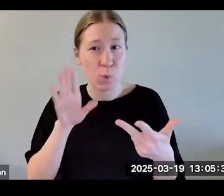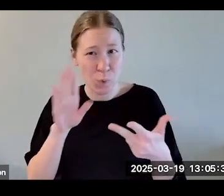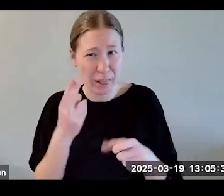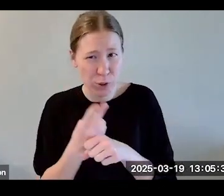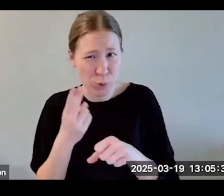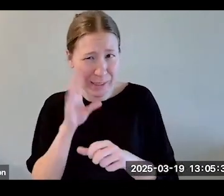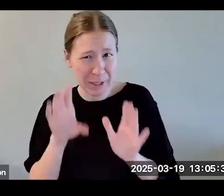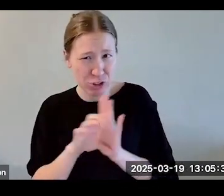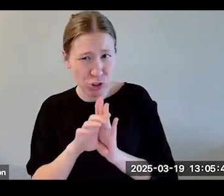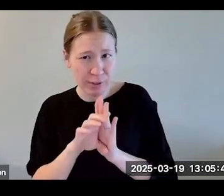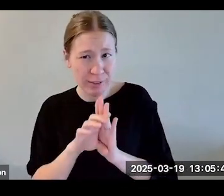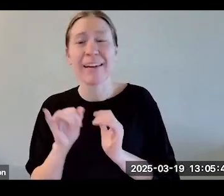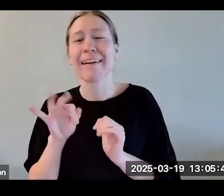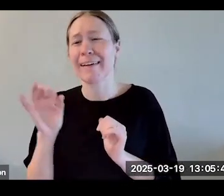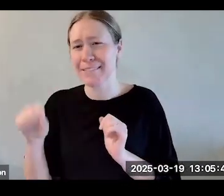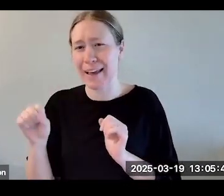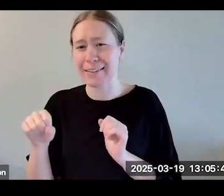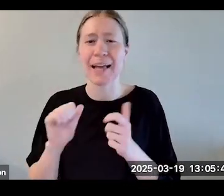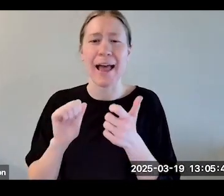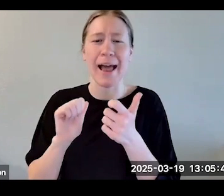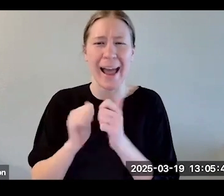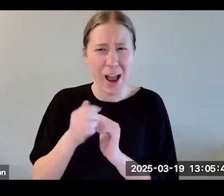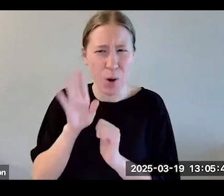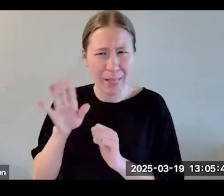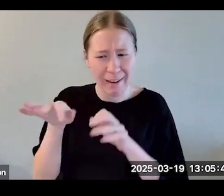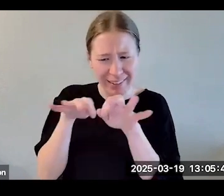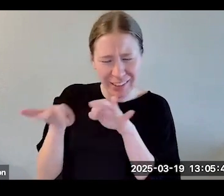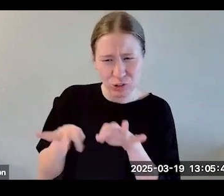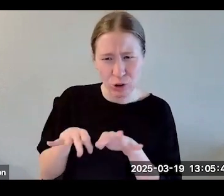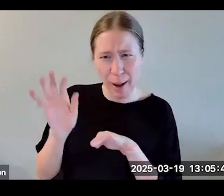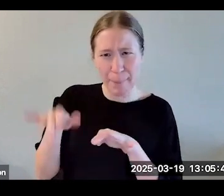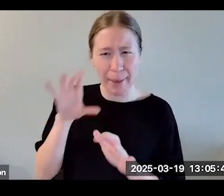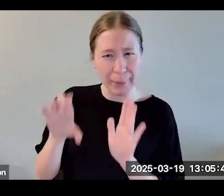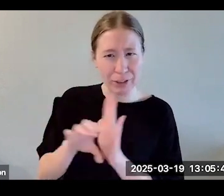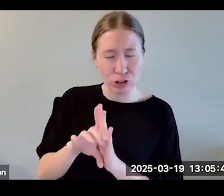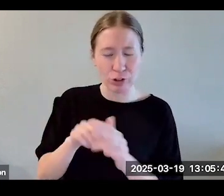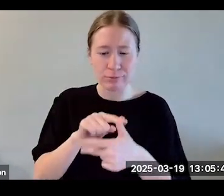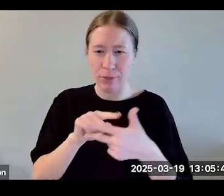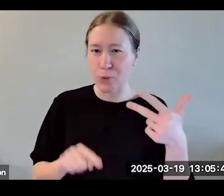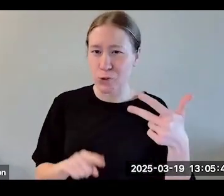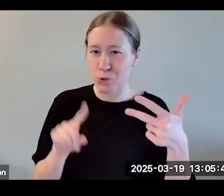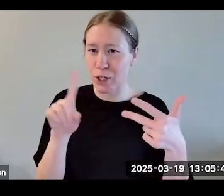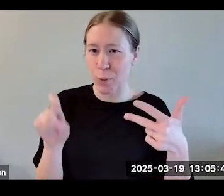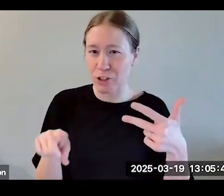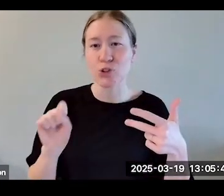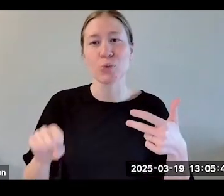So these are just a couple of questions that you can ask yourself as you are creating or revising a document.